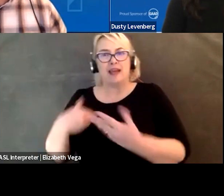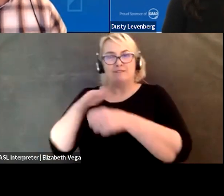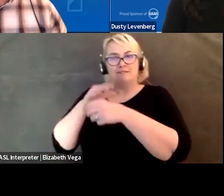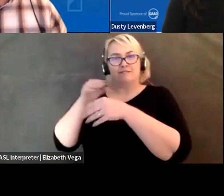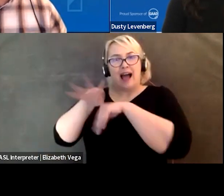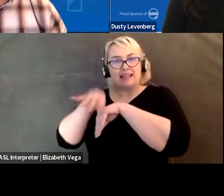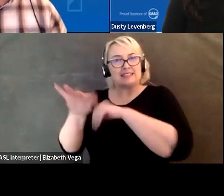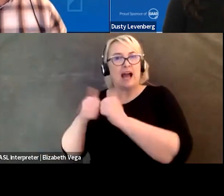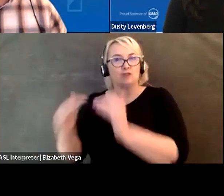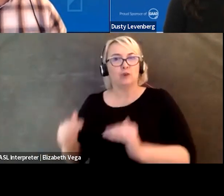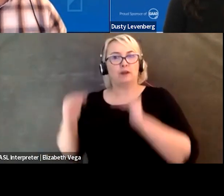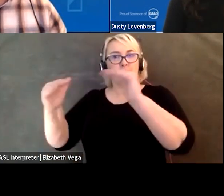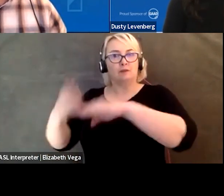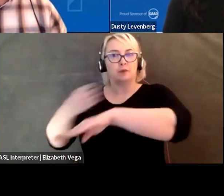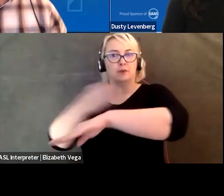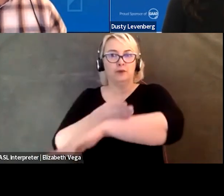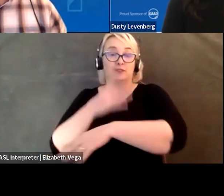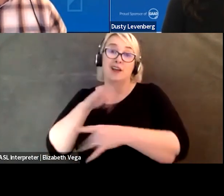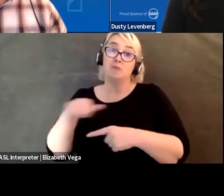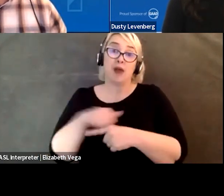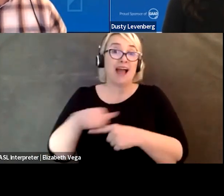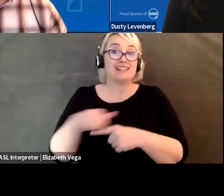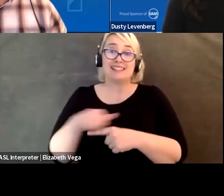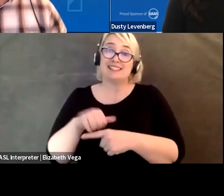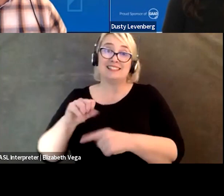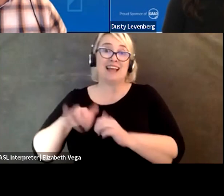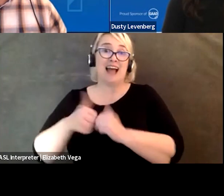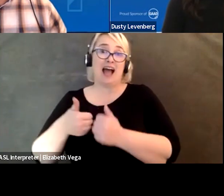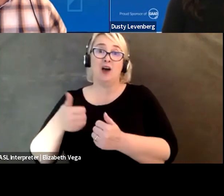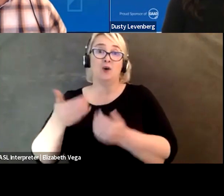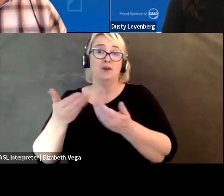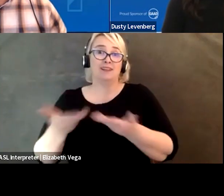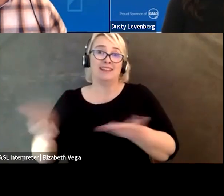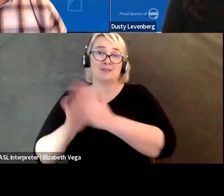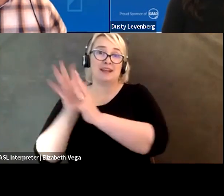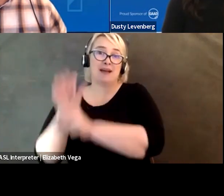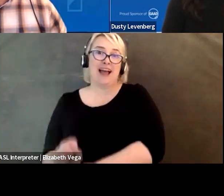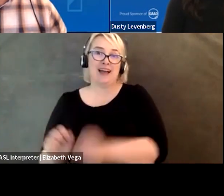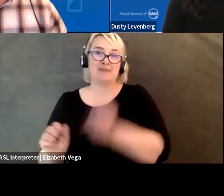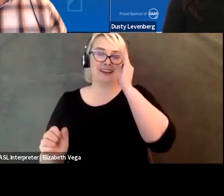The only -- adding alt text. I forget. Now I really do.